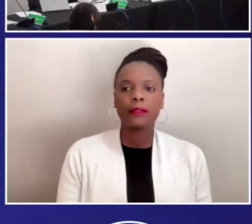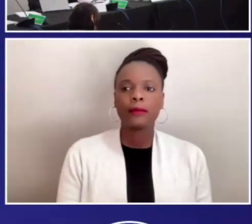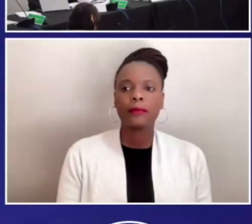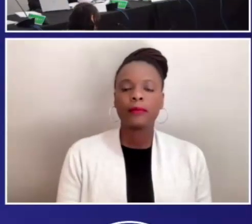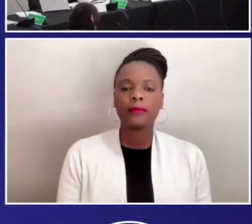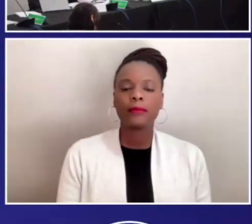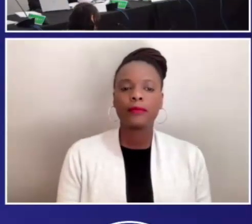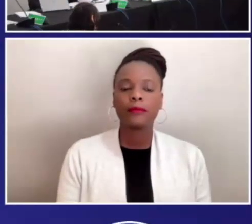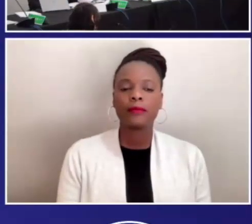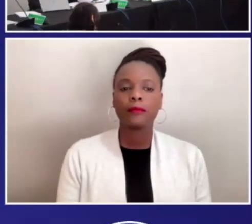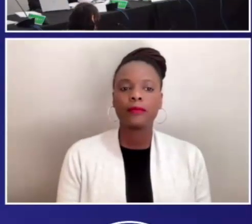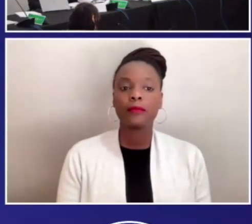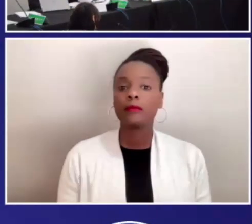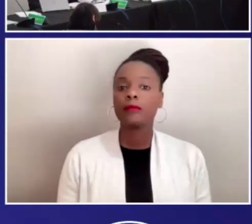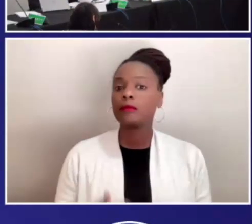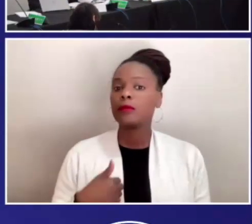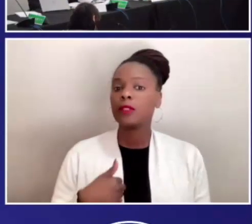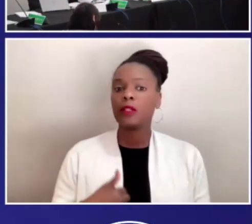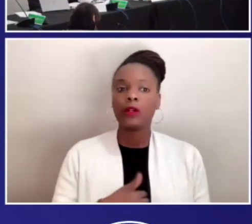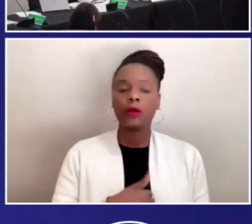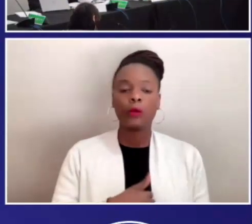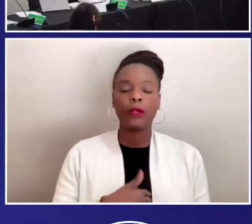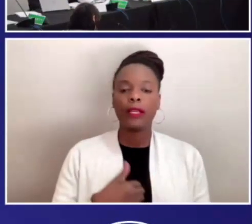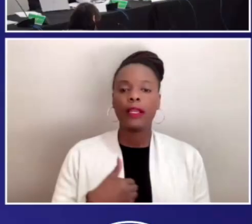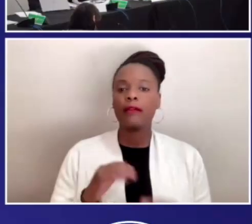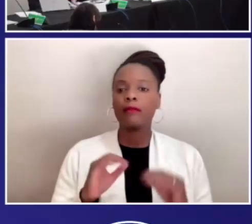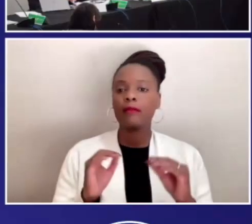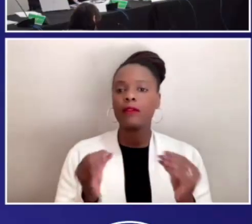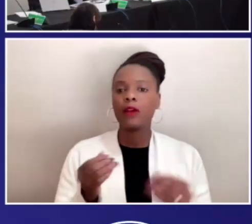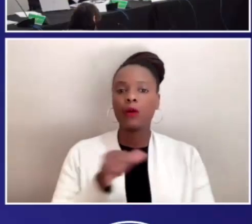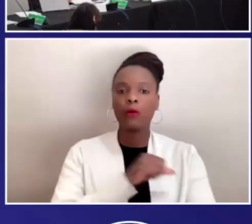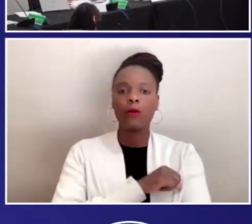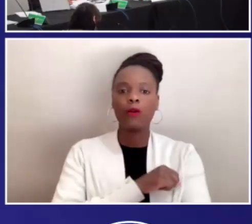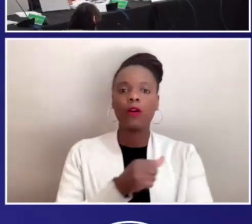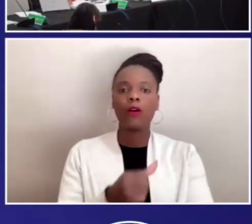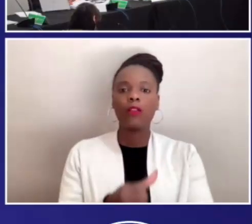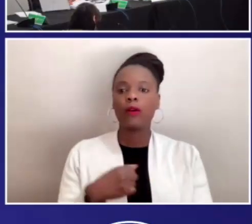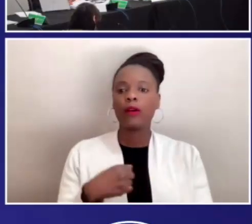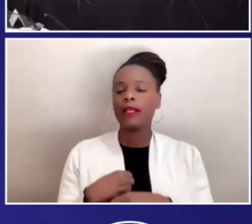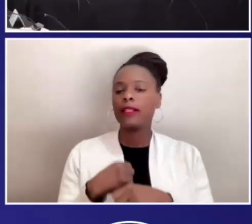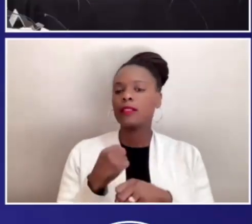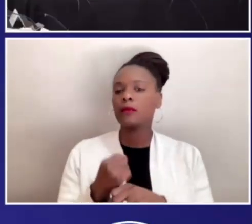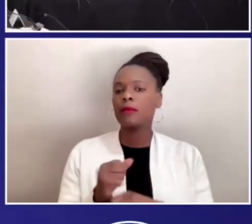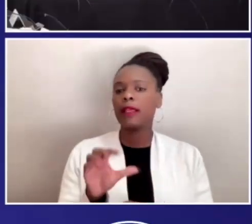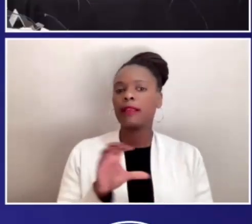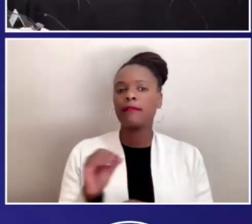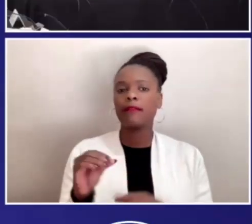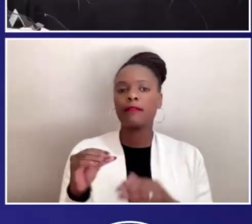We did not have the authority under the OBBB to make that $50 required for the tiered standard.